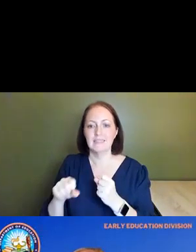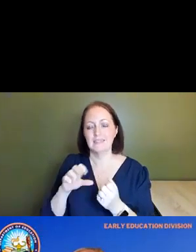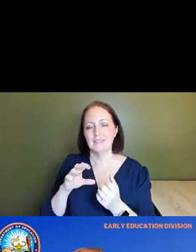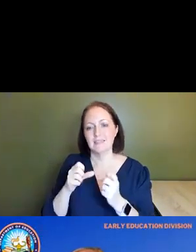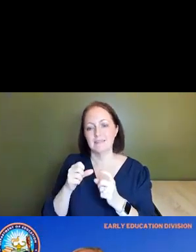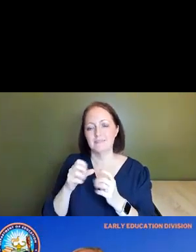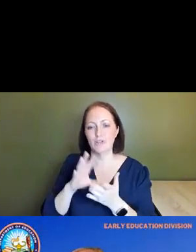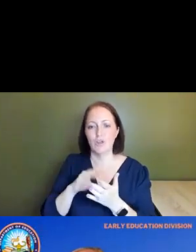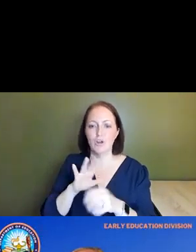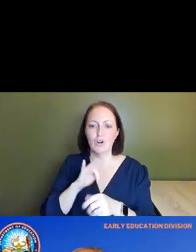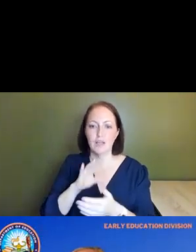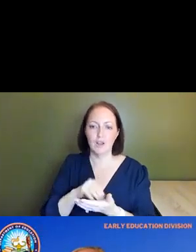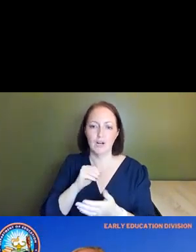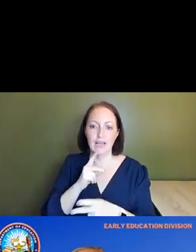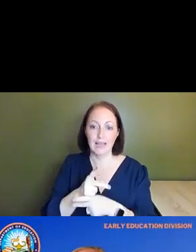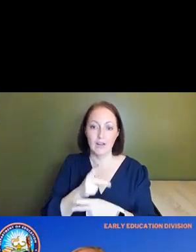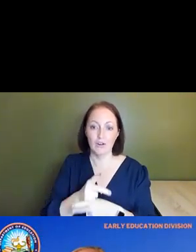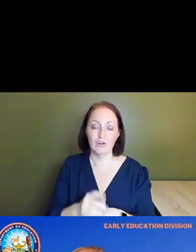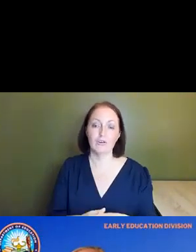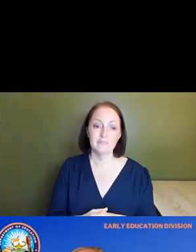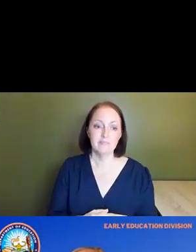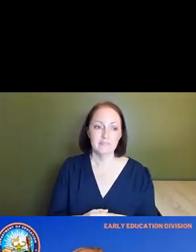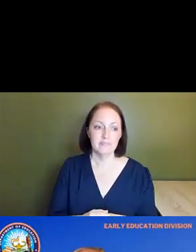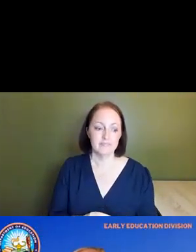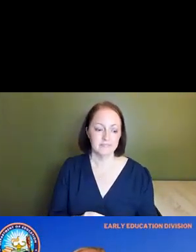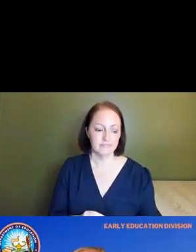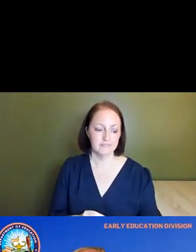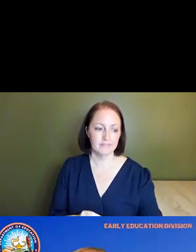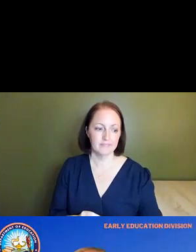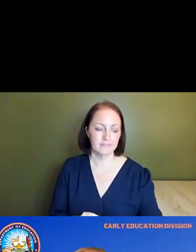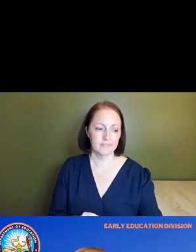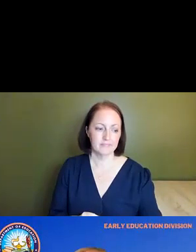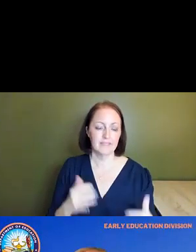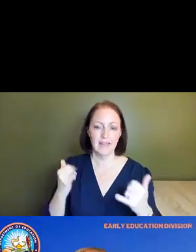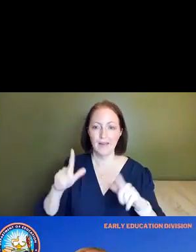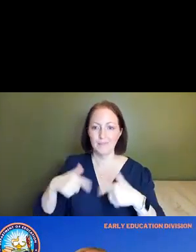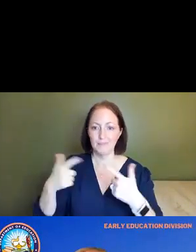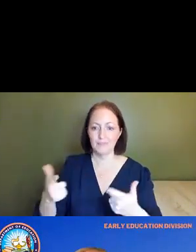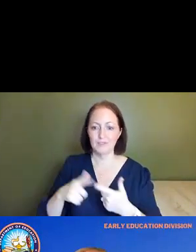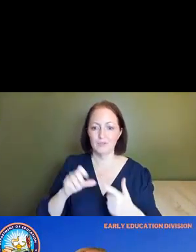learning and care. So I’m now going to pass it off to Steve.